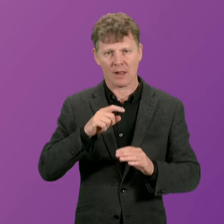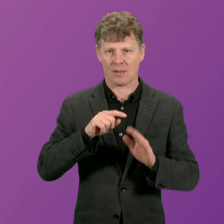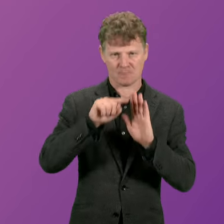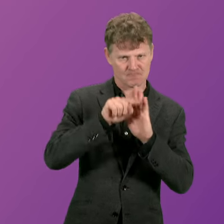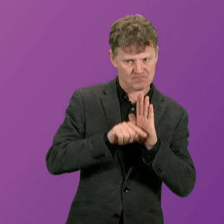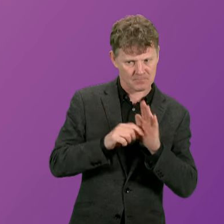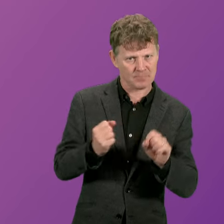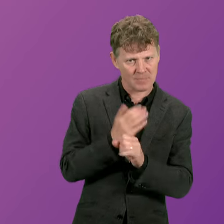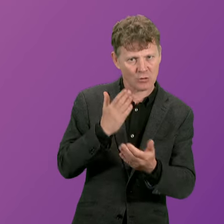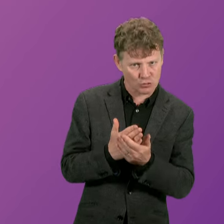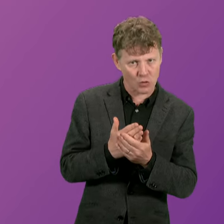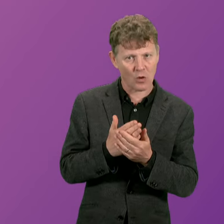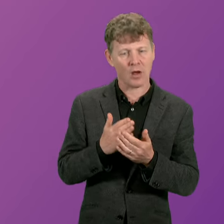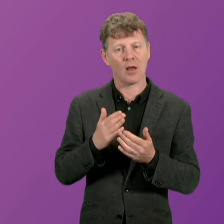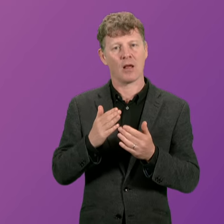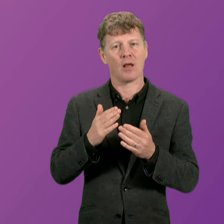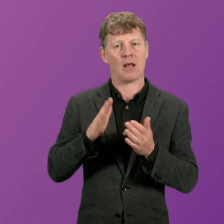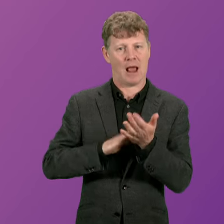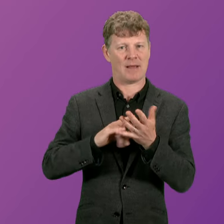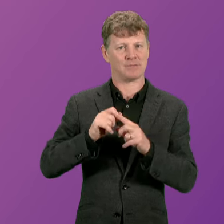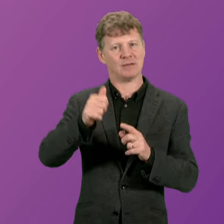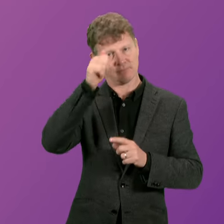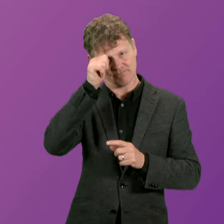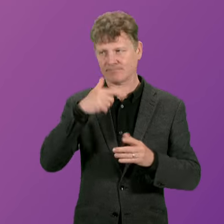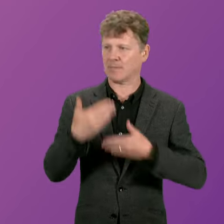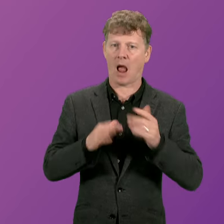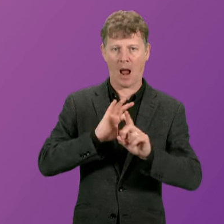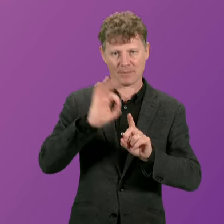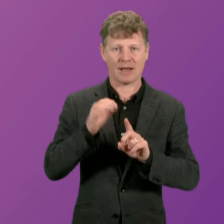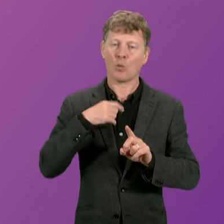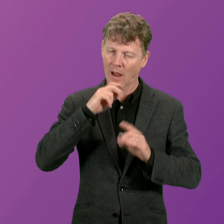that members of this Parliament are updated about that, and we will arrange that discussion.